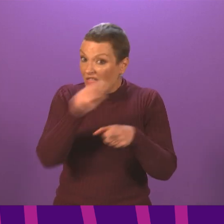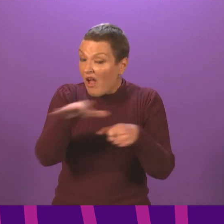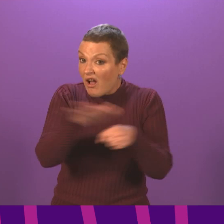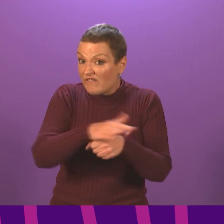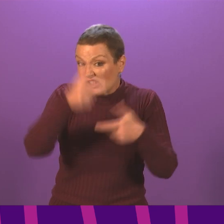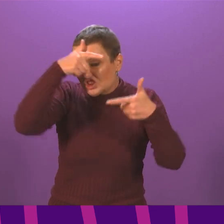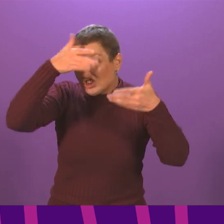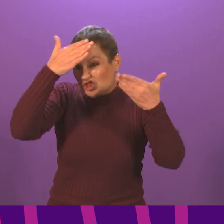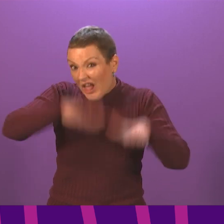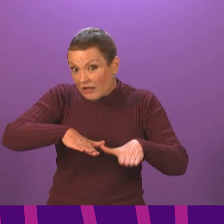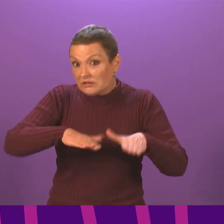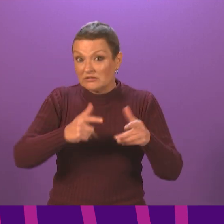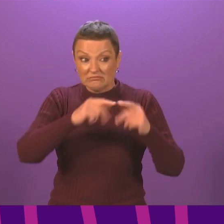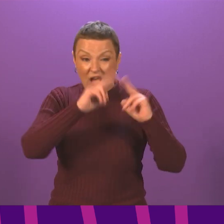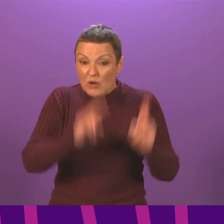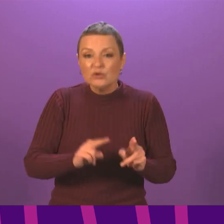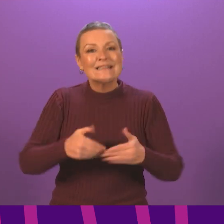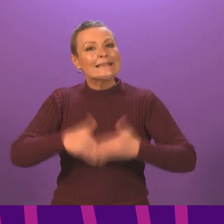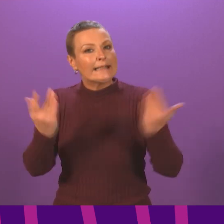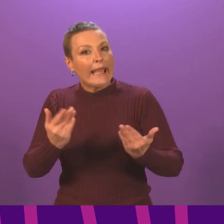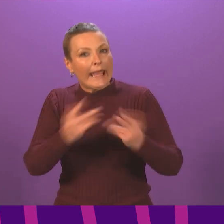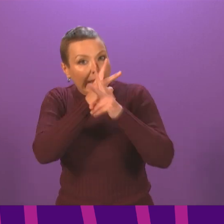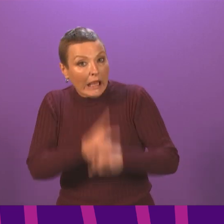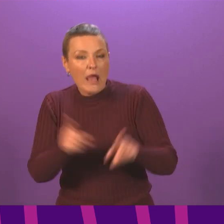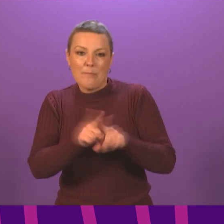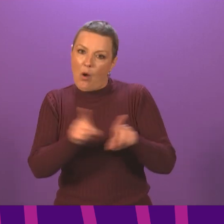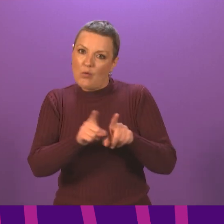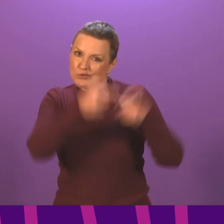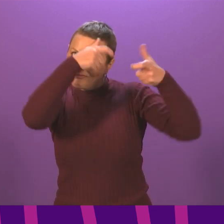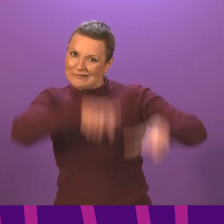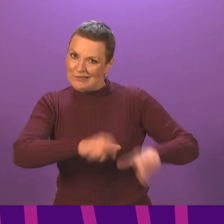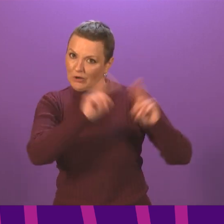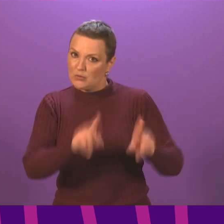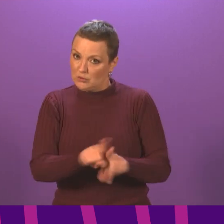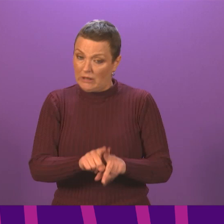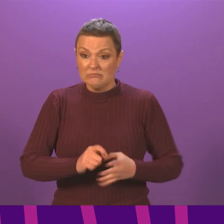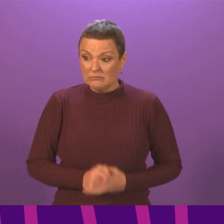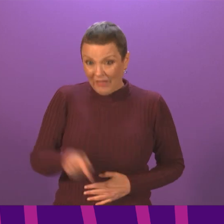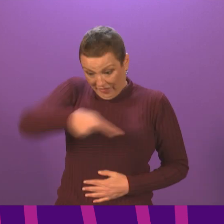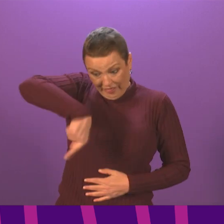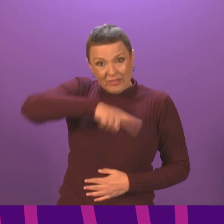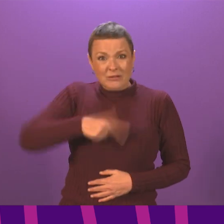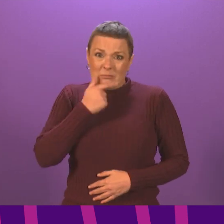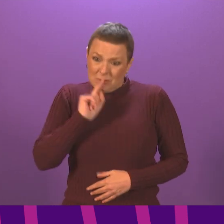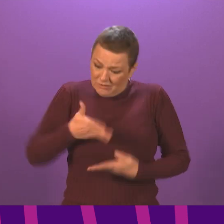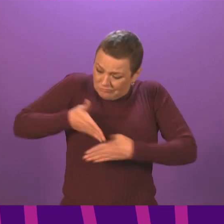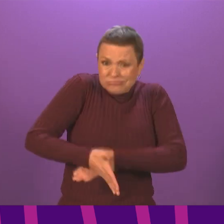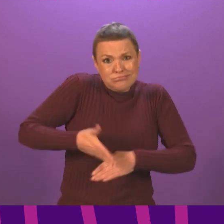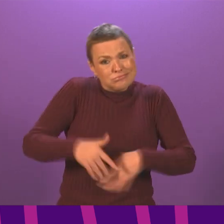settings, sheltered housing and day care. This is a large group of people, who are doing very important jobs, but the very nature of